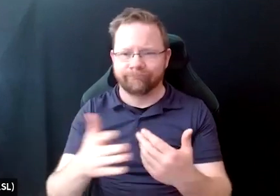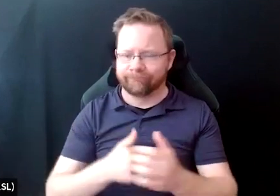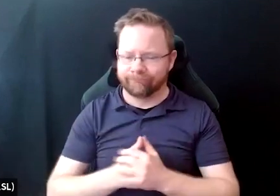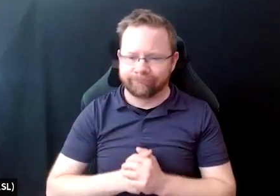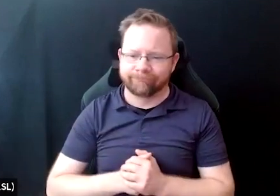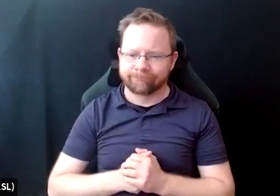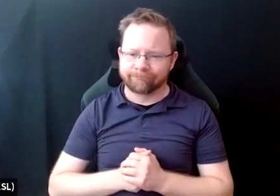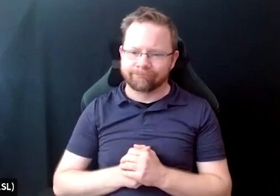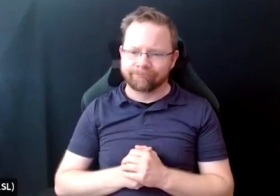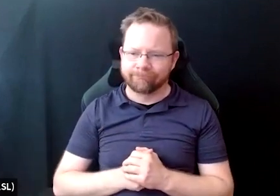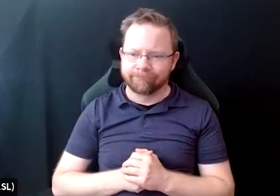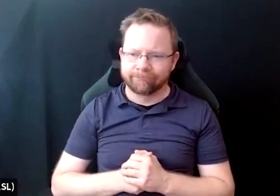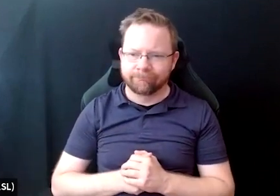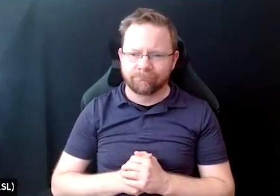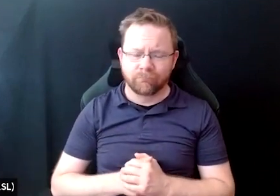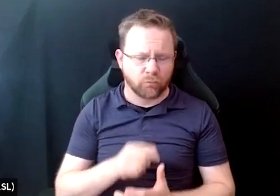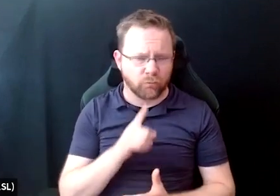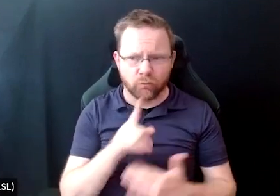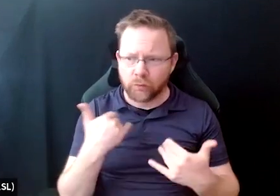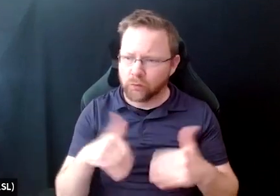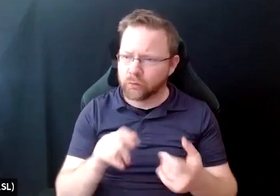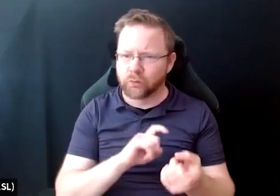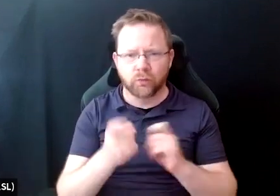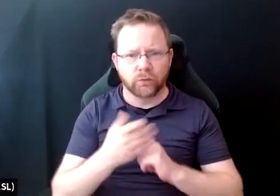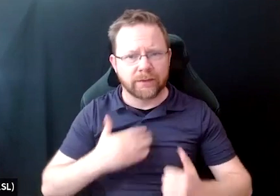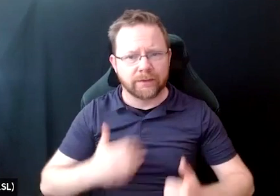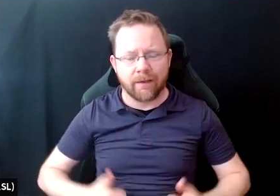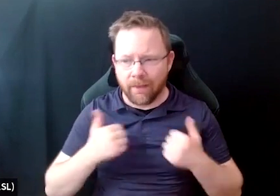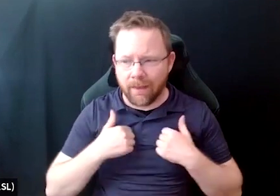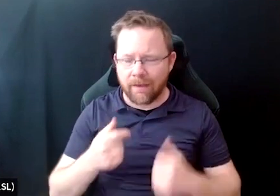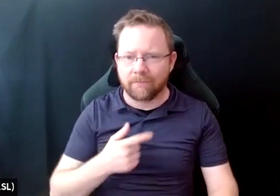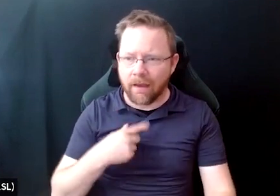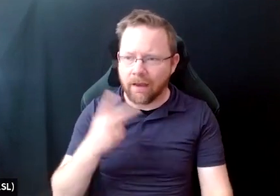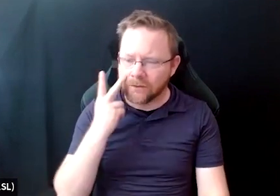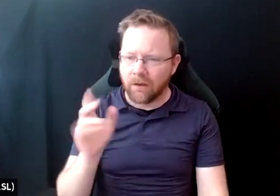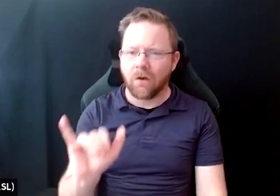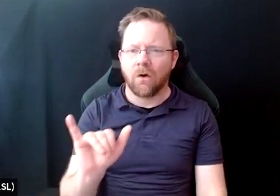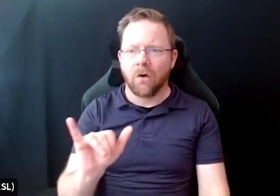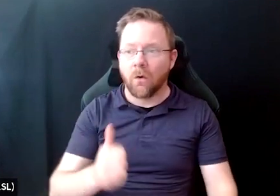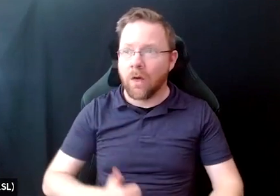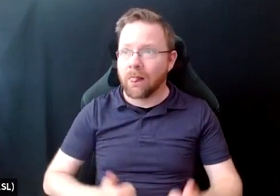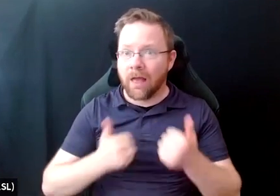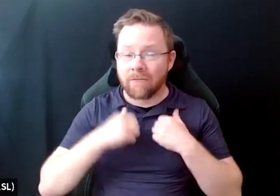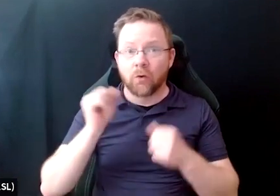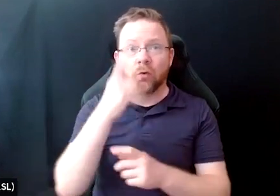It was really life-changing. It gave me a glimpse of what life could be like for disabled people